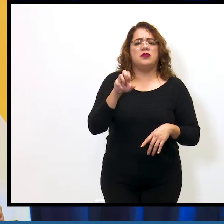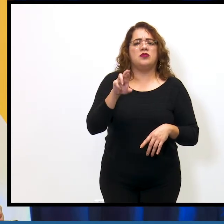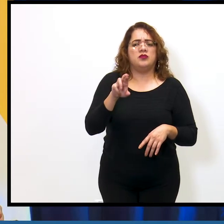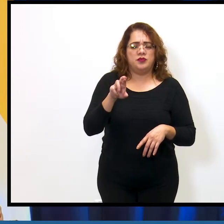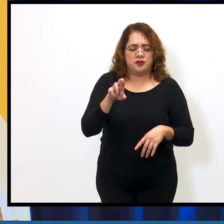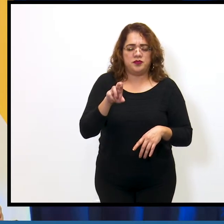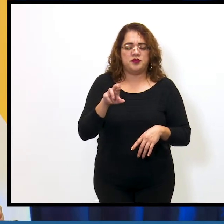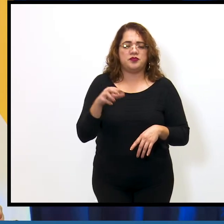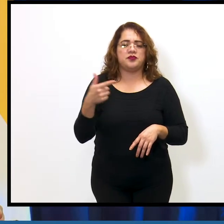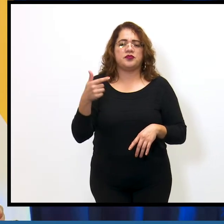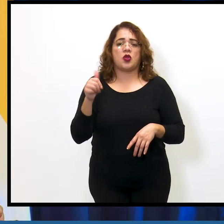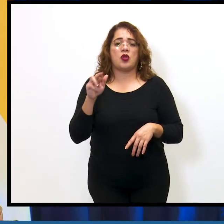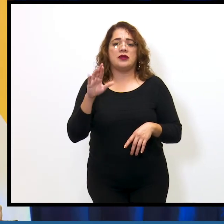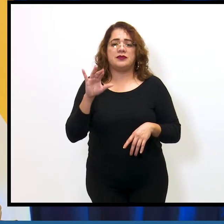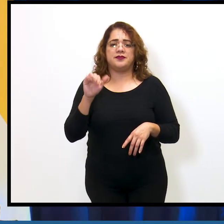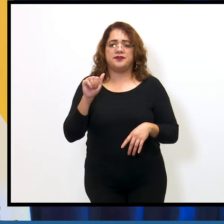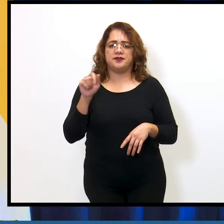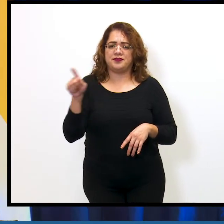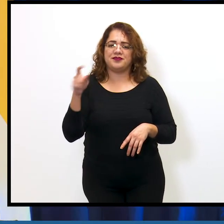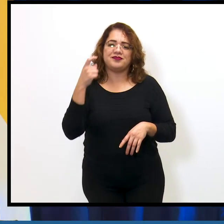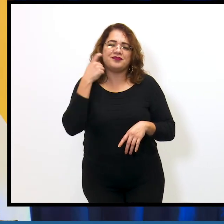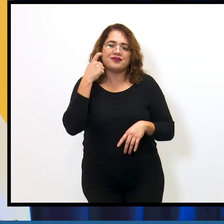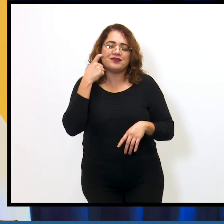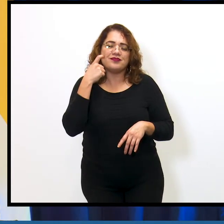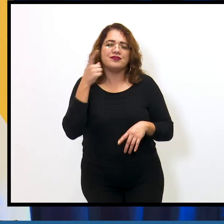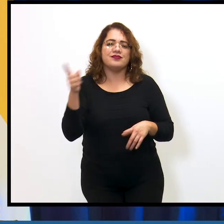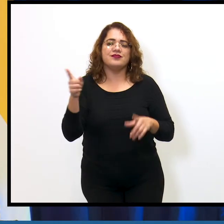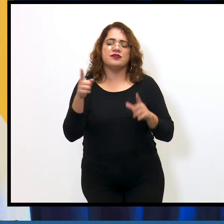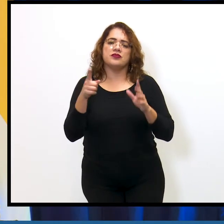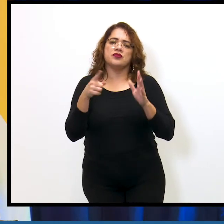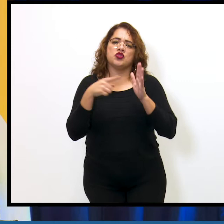I'm sure you've seen that recently we've had some high-profile examples of politicians and